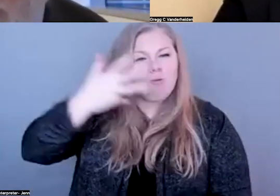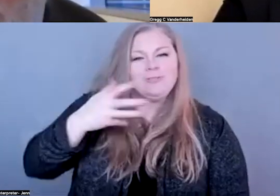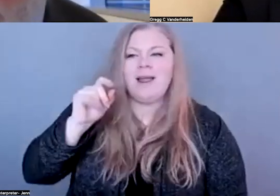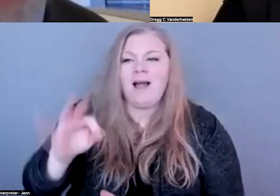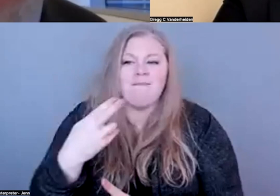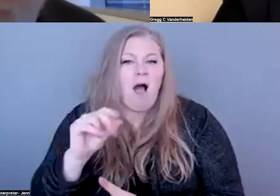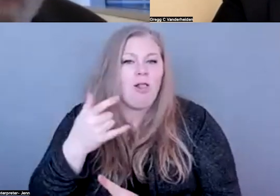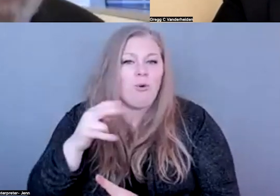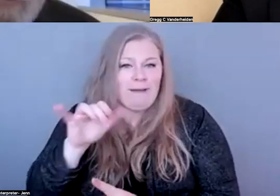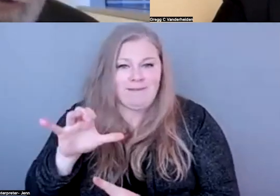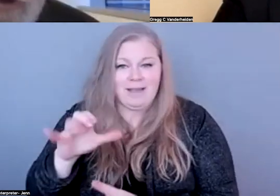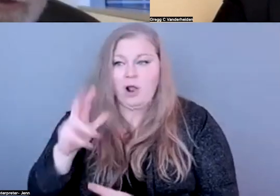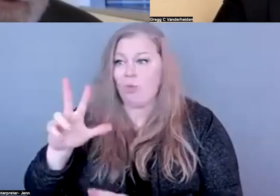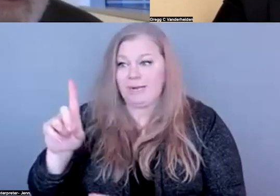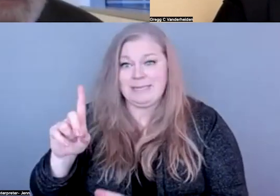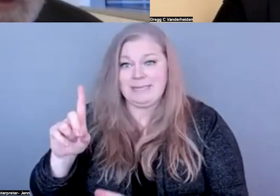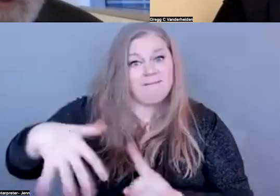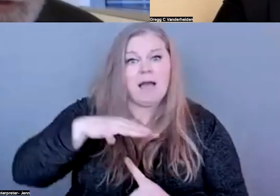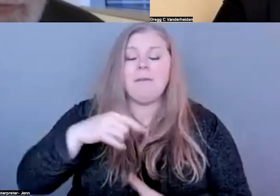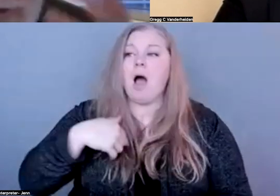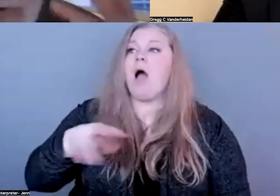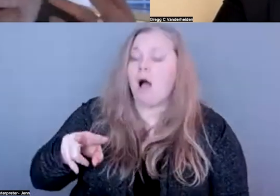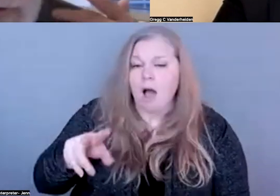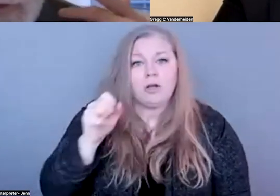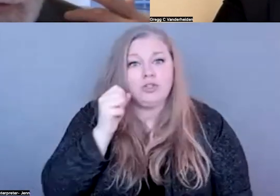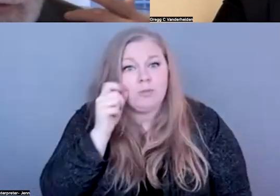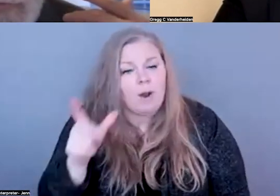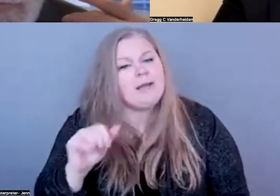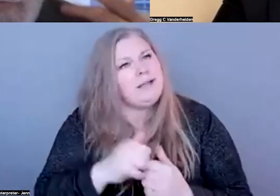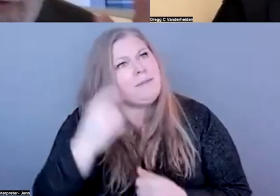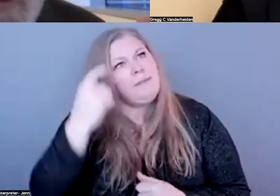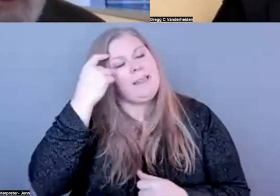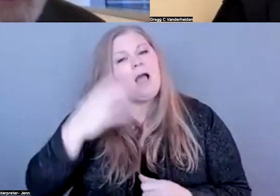environment. That was a surprise. It only made me think of how our brains often fill in the